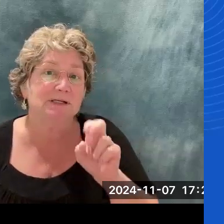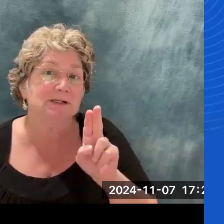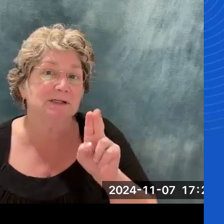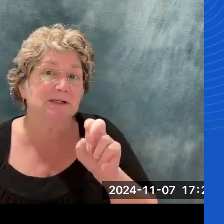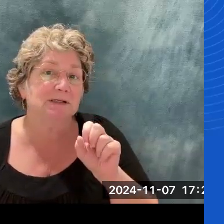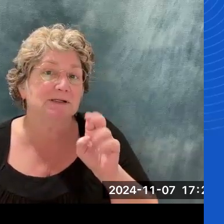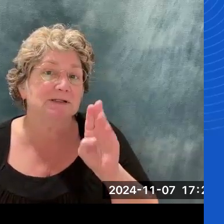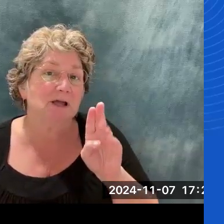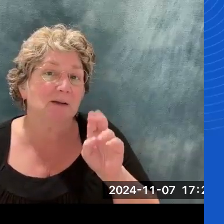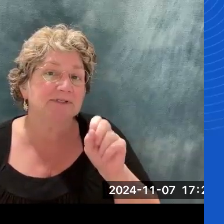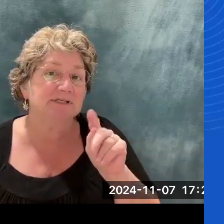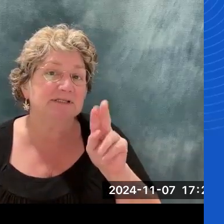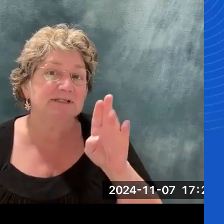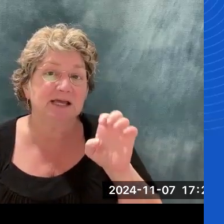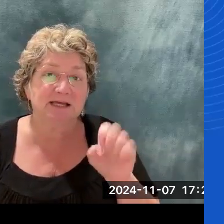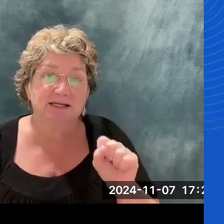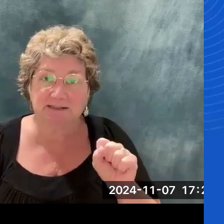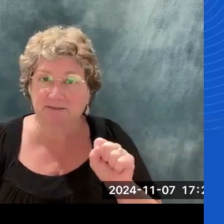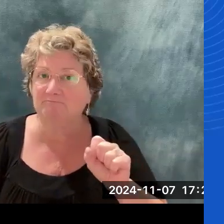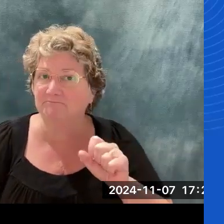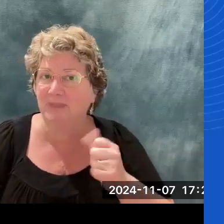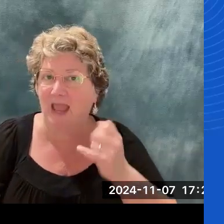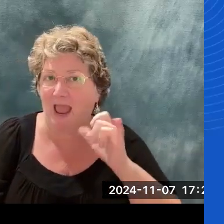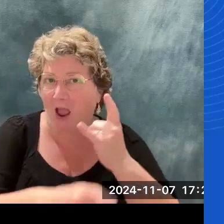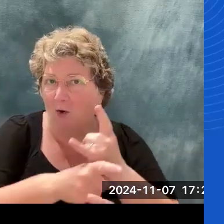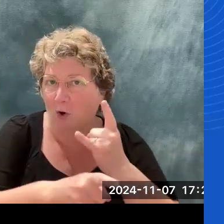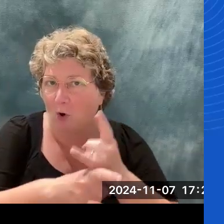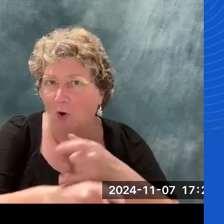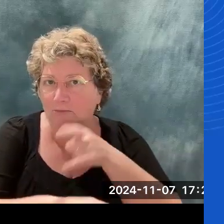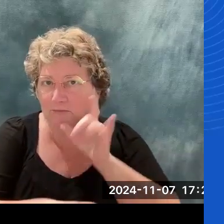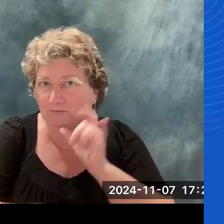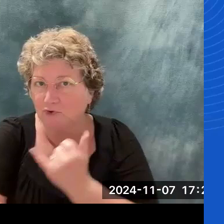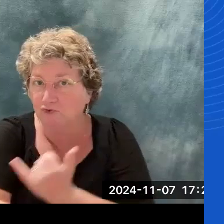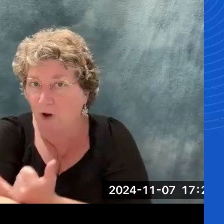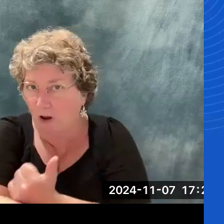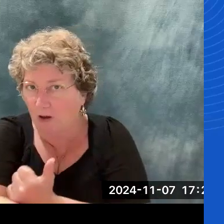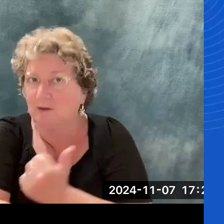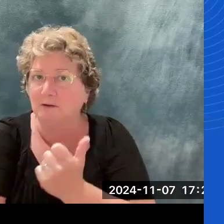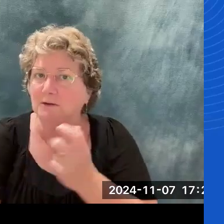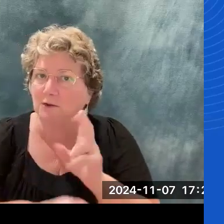Things to look for are also including environmental stressors. So, are there things that have gone on?